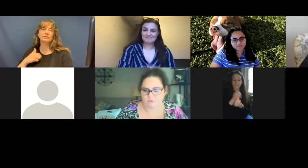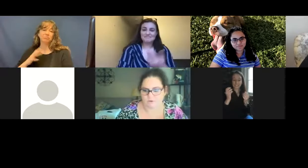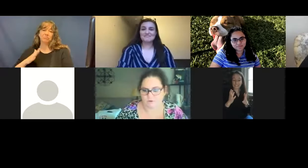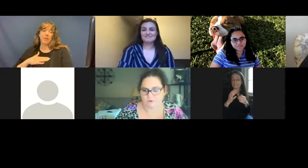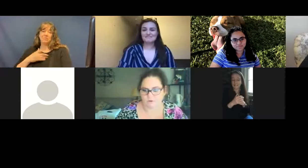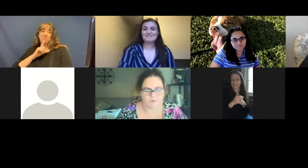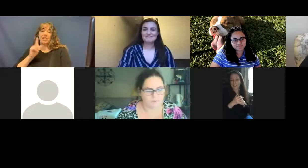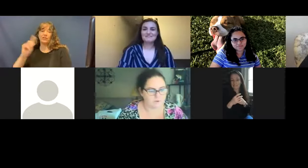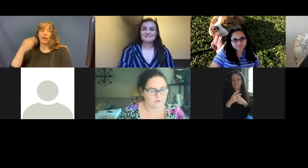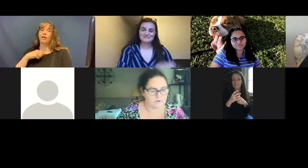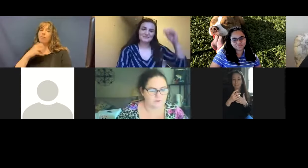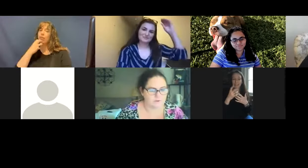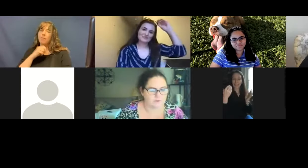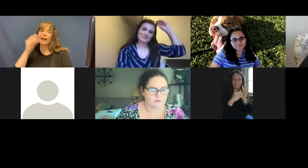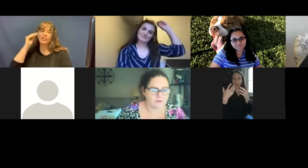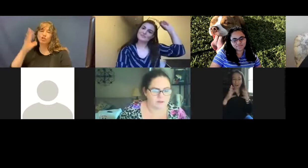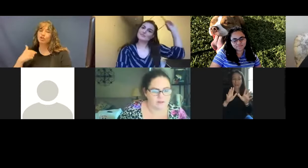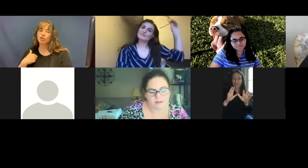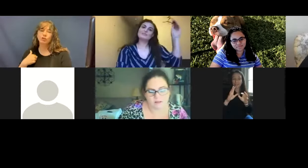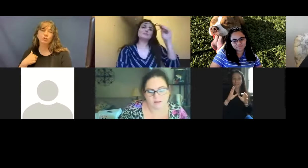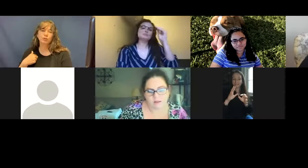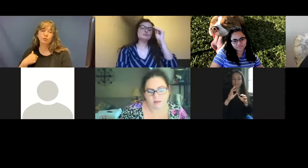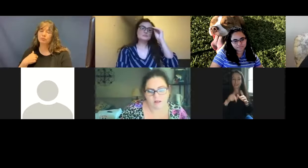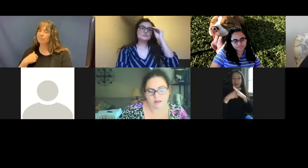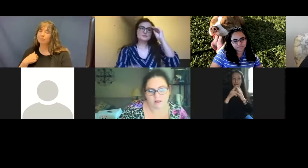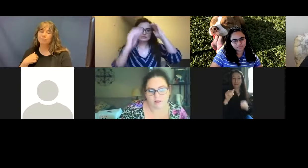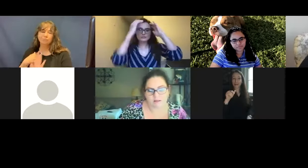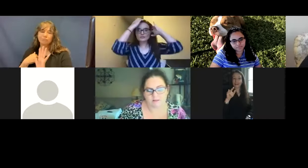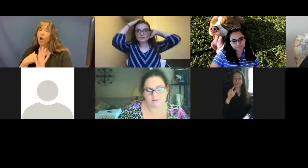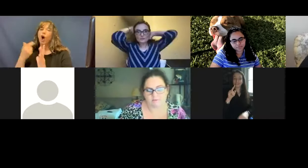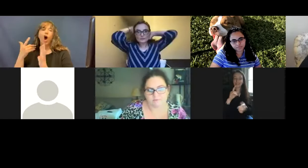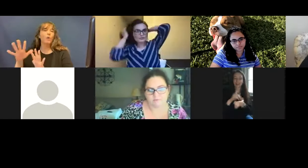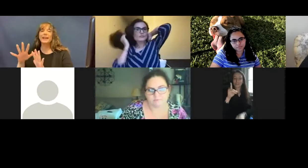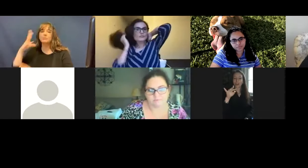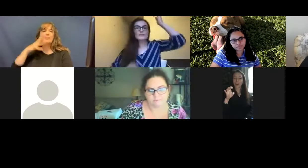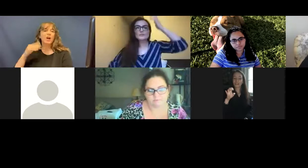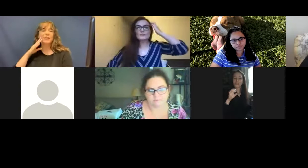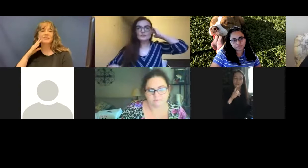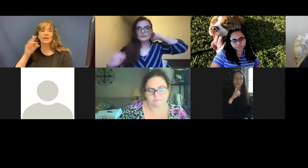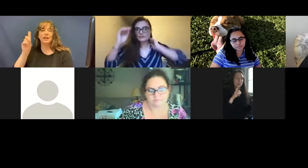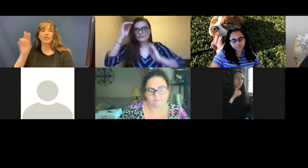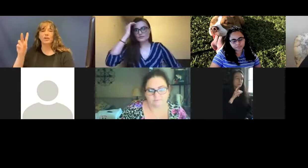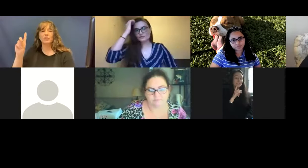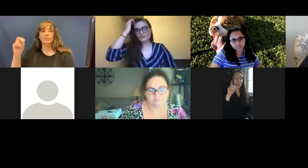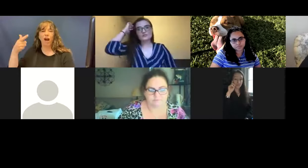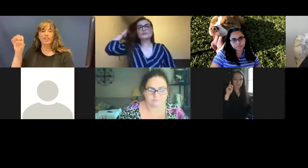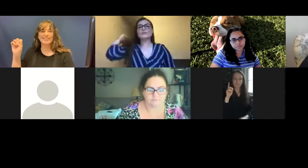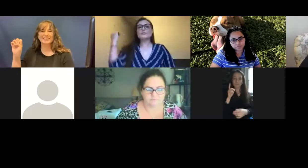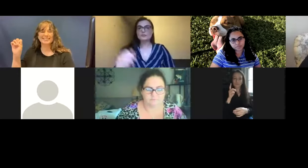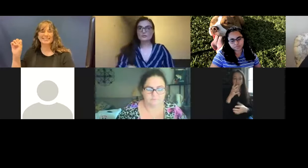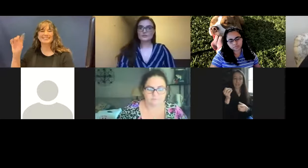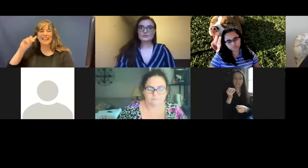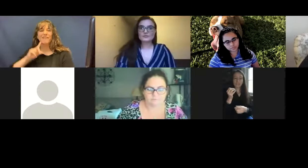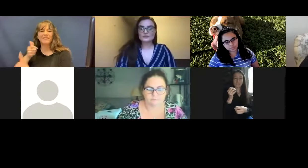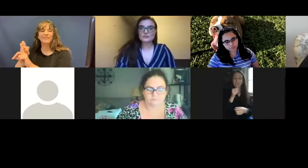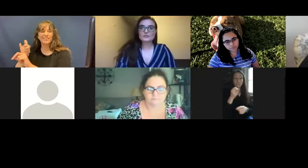my teachers. Again, they had already been started by Dr. Dodge who is Deaf and doesn't